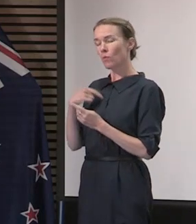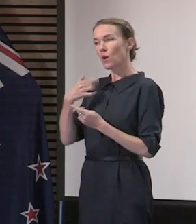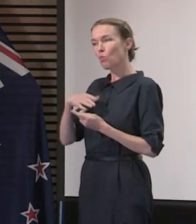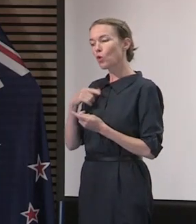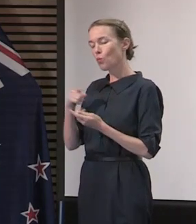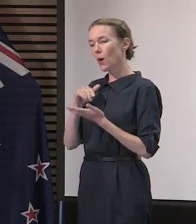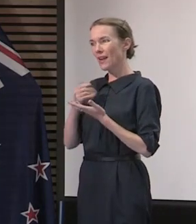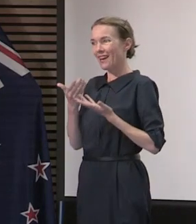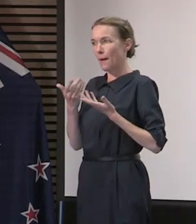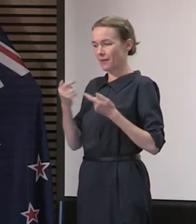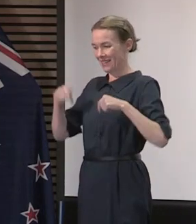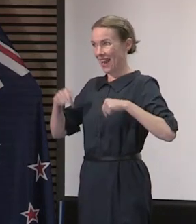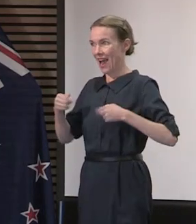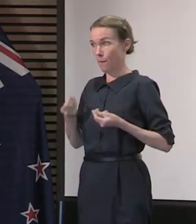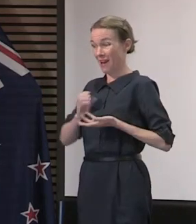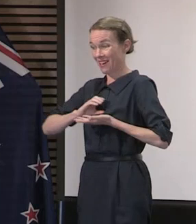Response Committee. Welcome to Red Bee Media's